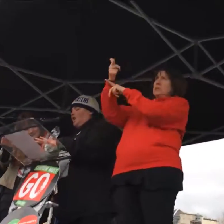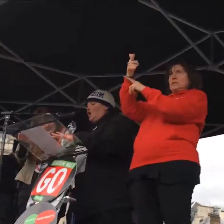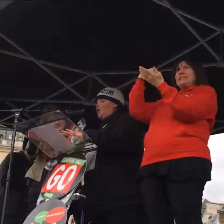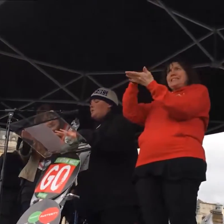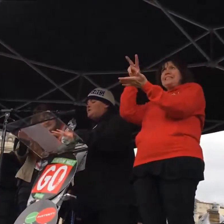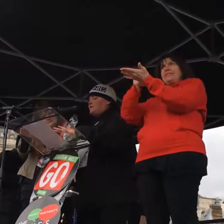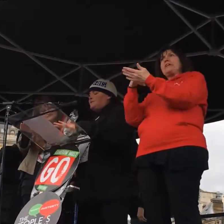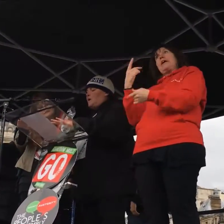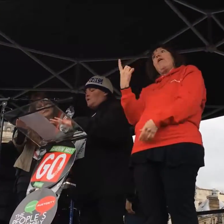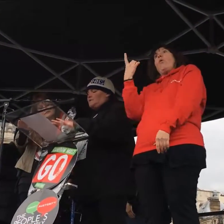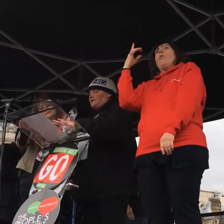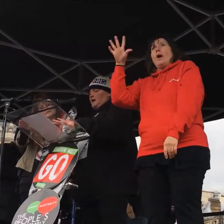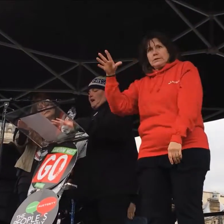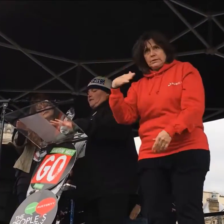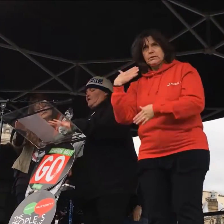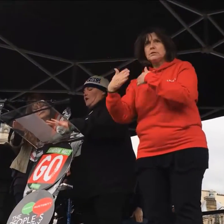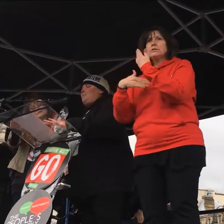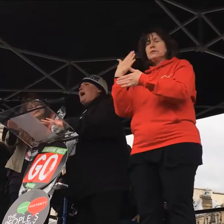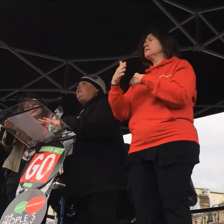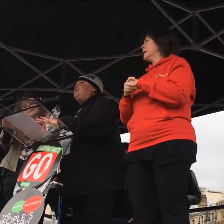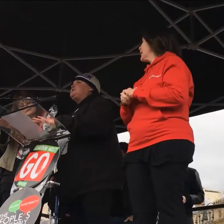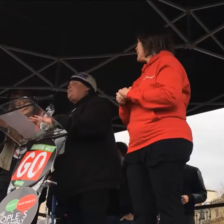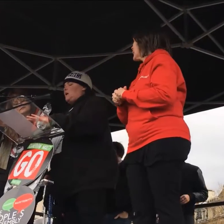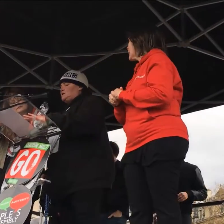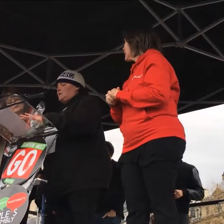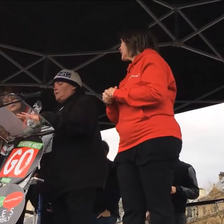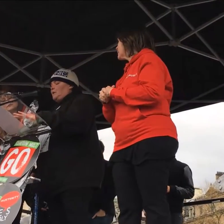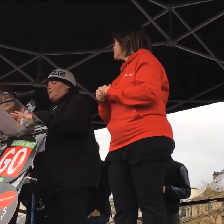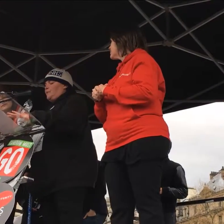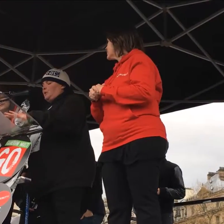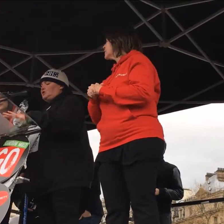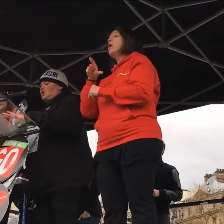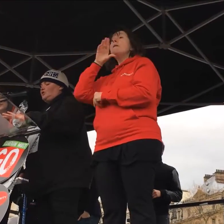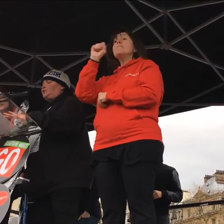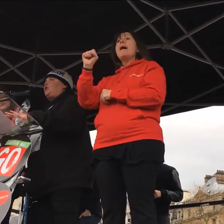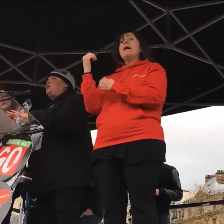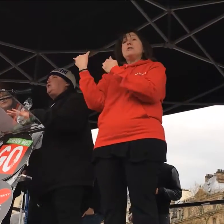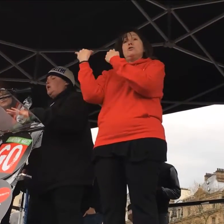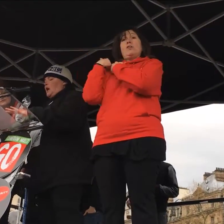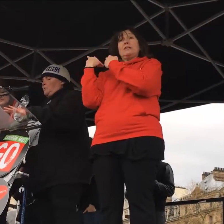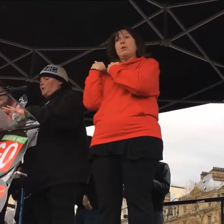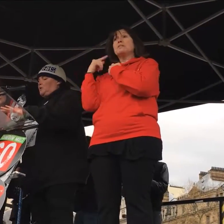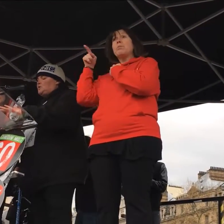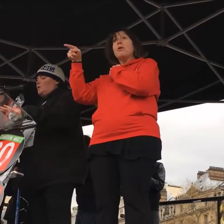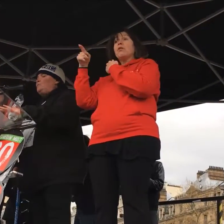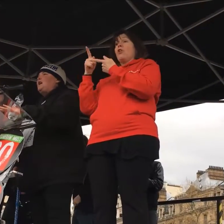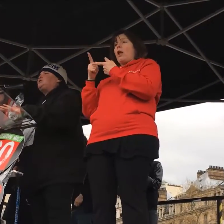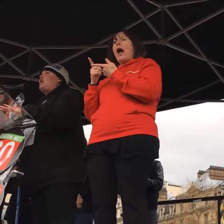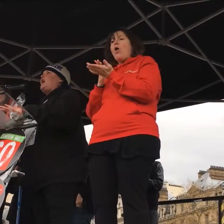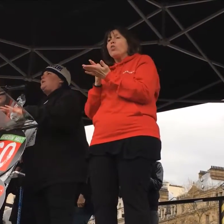not to mention Zac Goldsmith, London Mayoral hopeful, sacked as patron from a disability